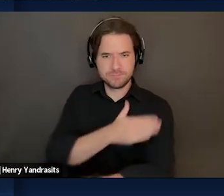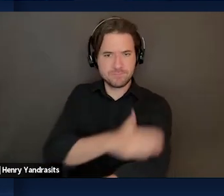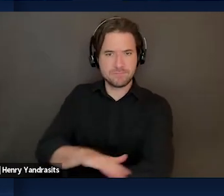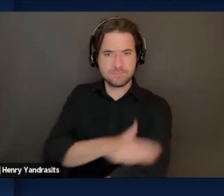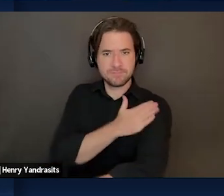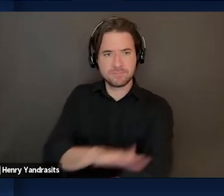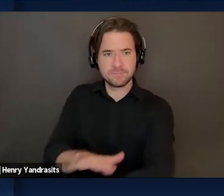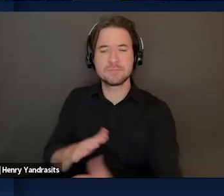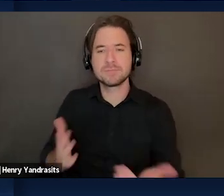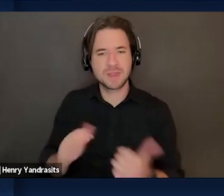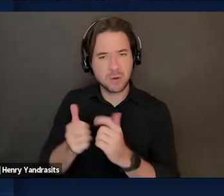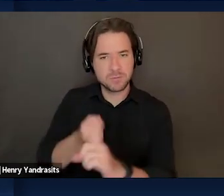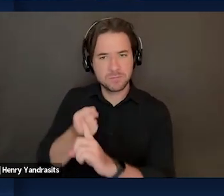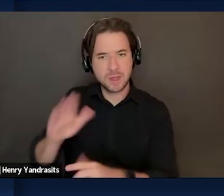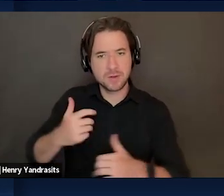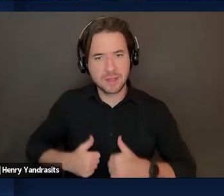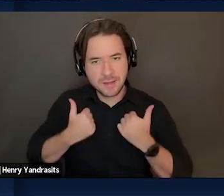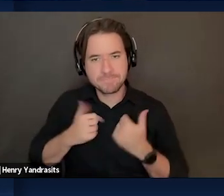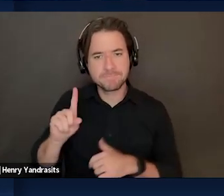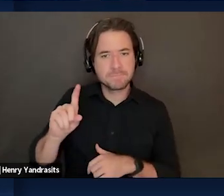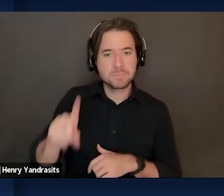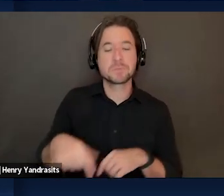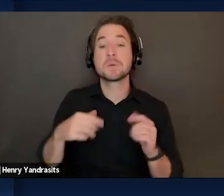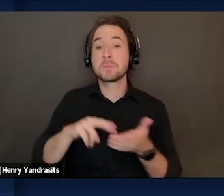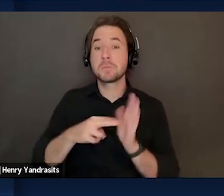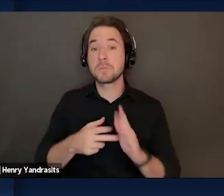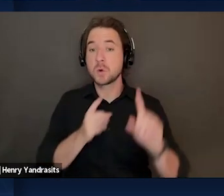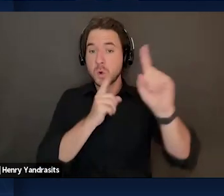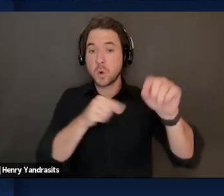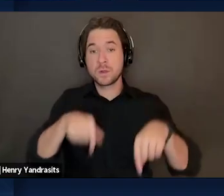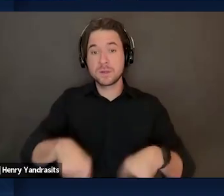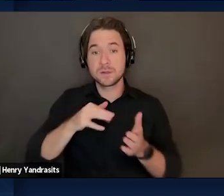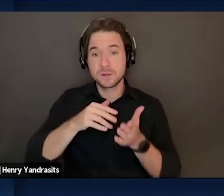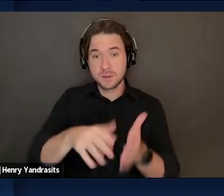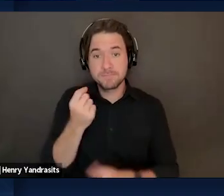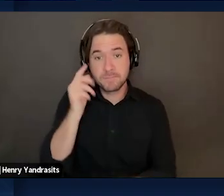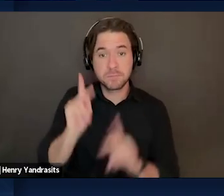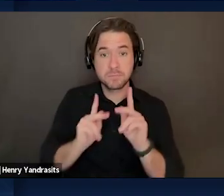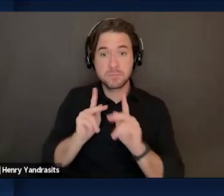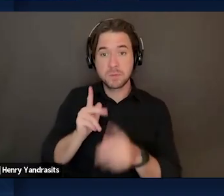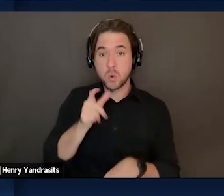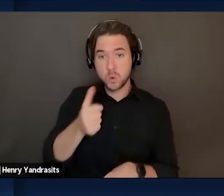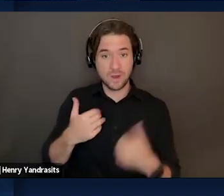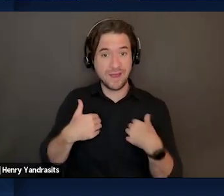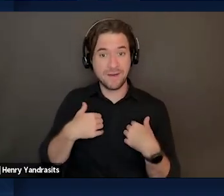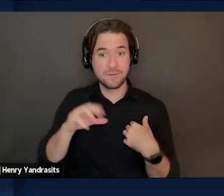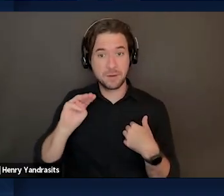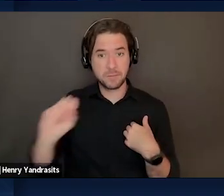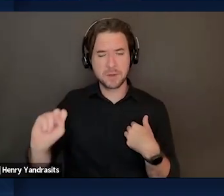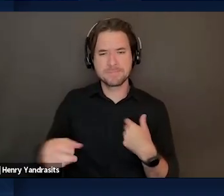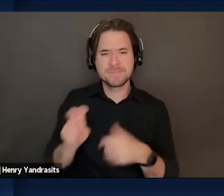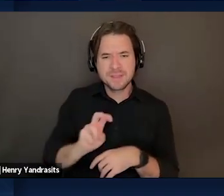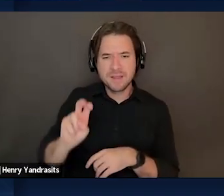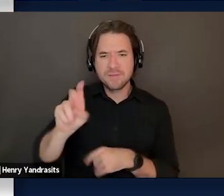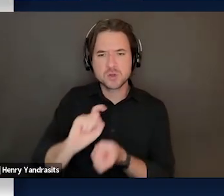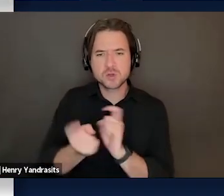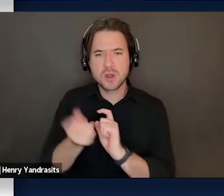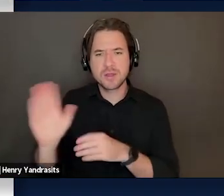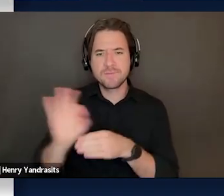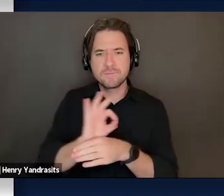So the primary aim of this study was to understand the lived experiences of people with MS navigating changes in function across both upper and lower limbs.